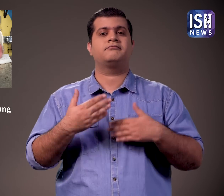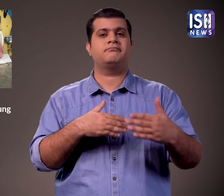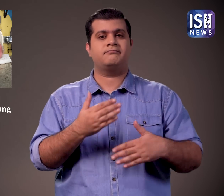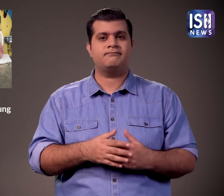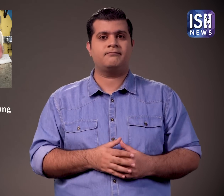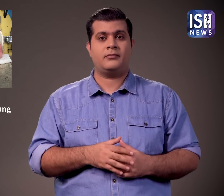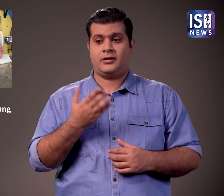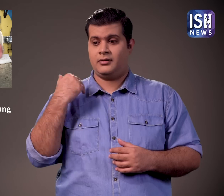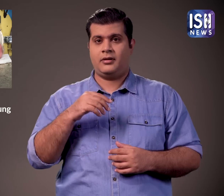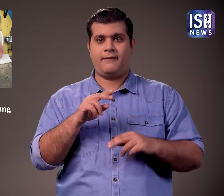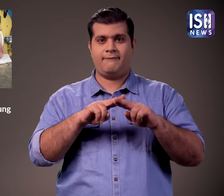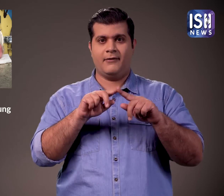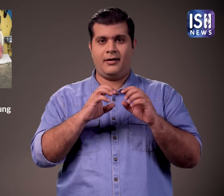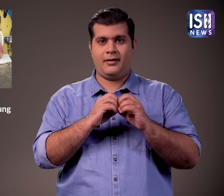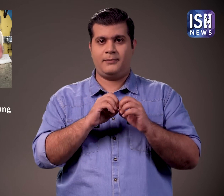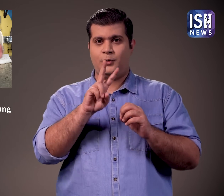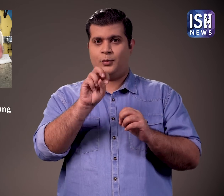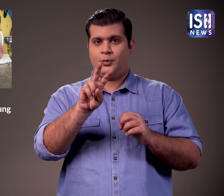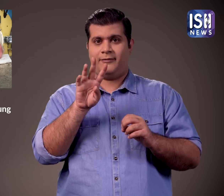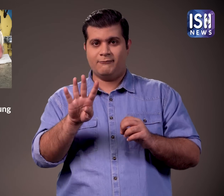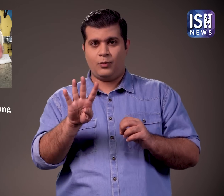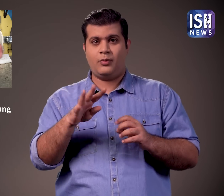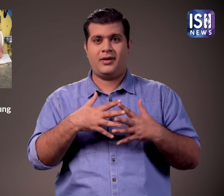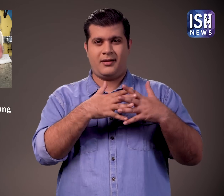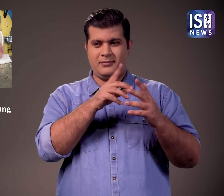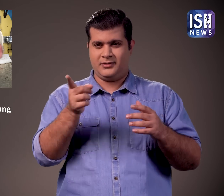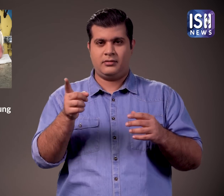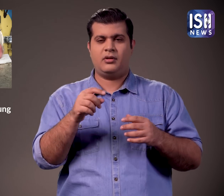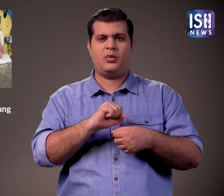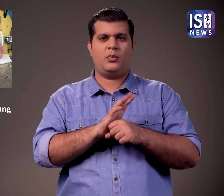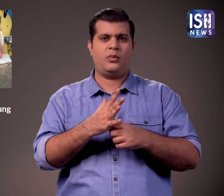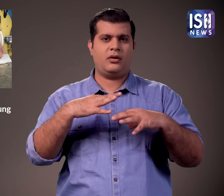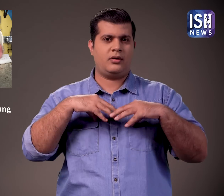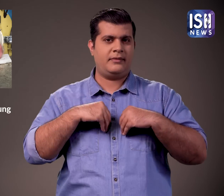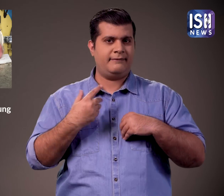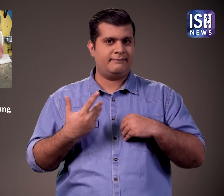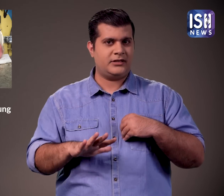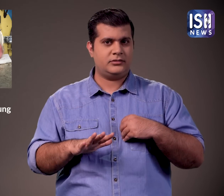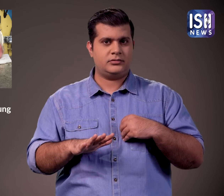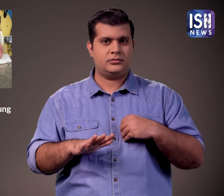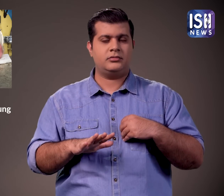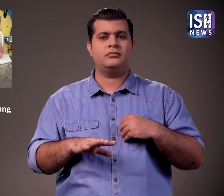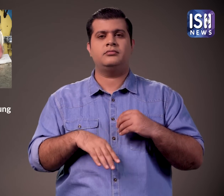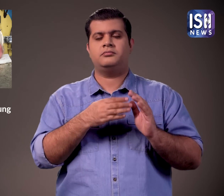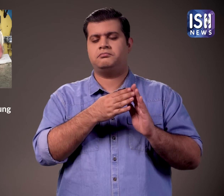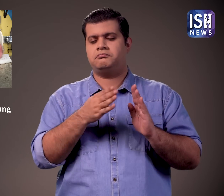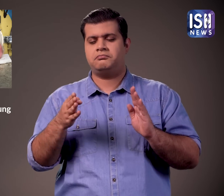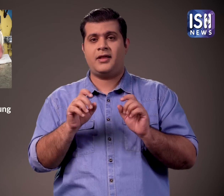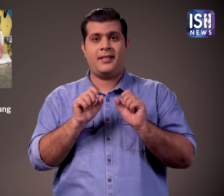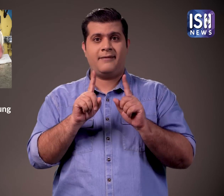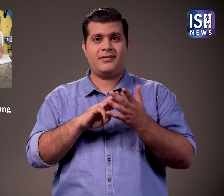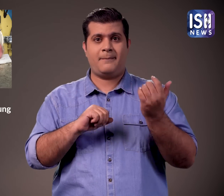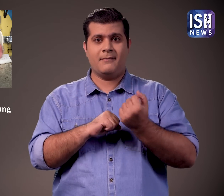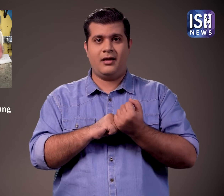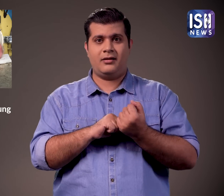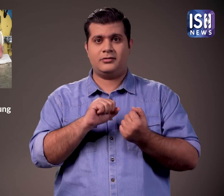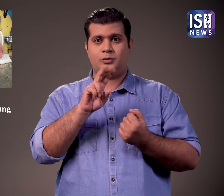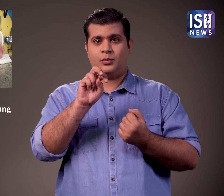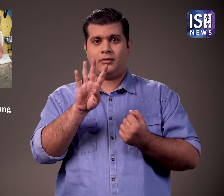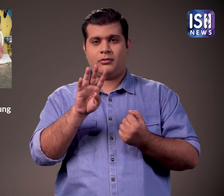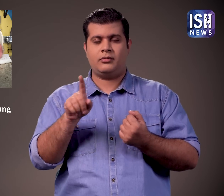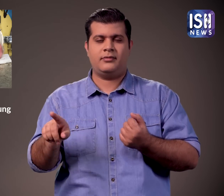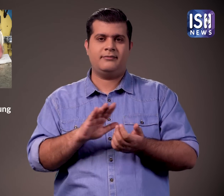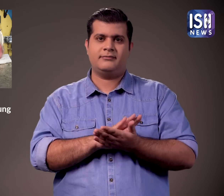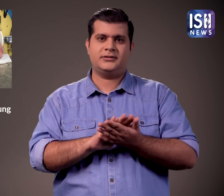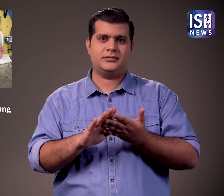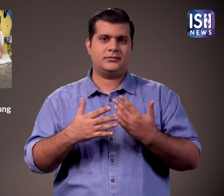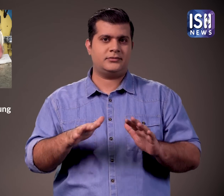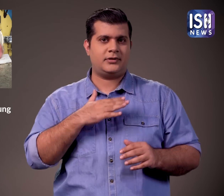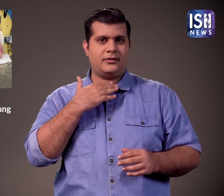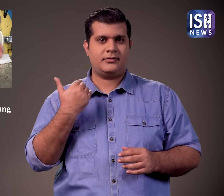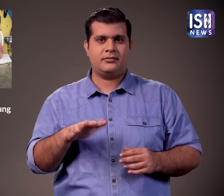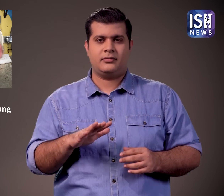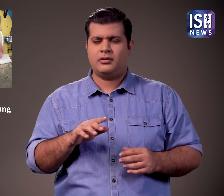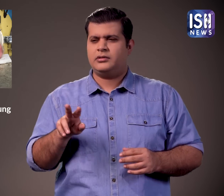In February 2024 in USA Paul got COVID and he passed away on 11th March 2024 in Dallas.